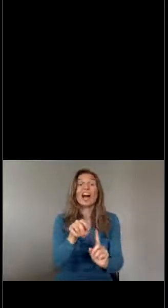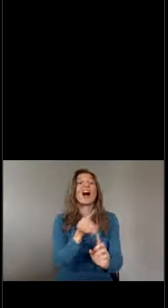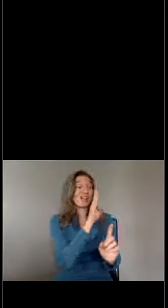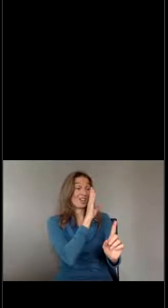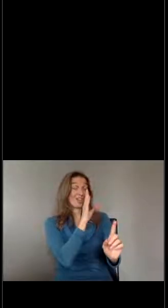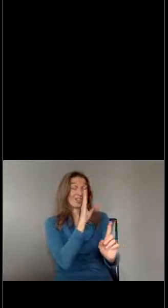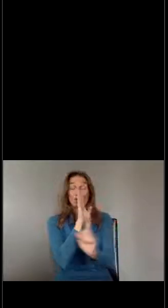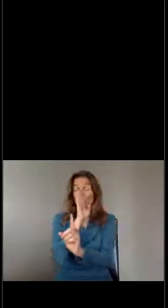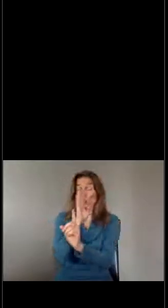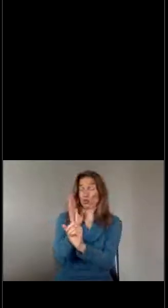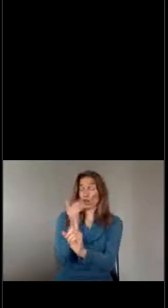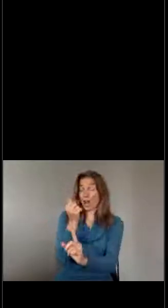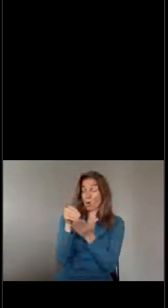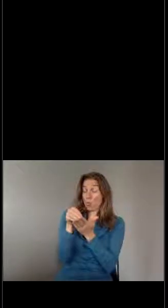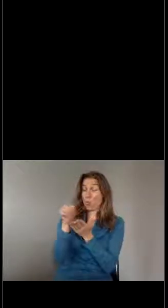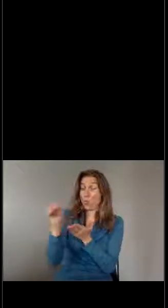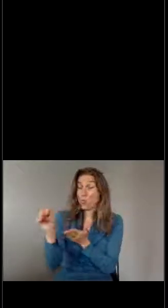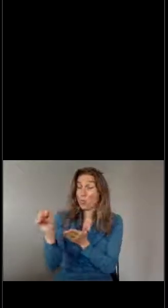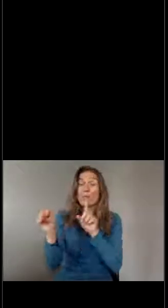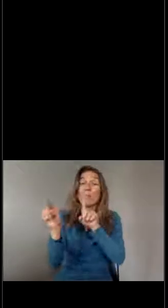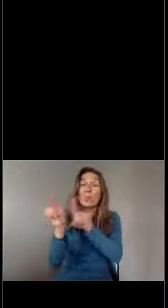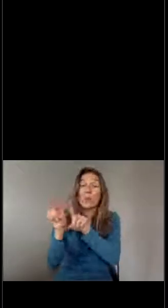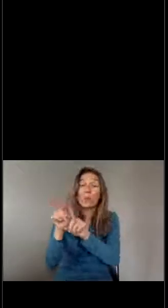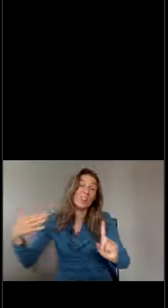So this child was at home for two years.